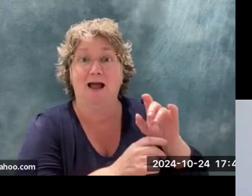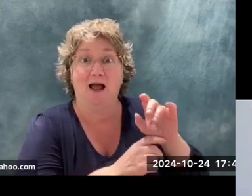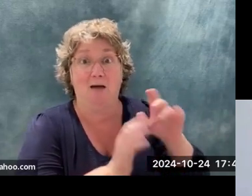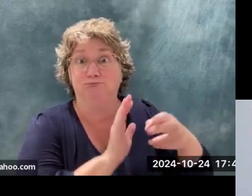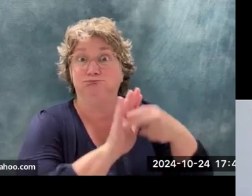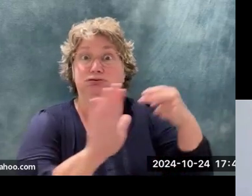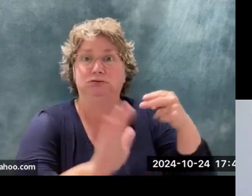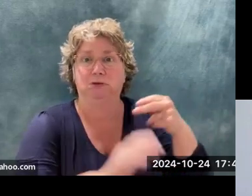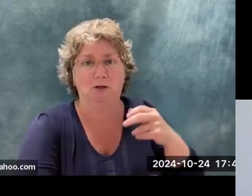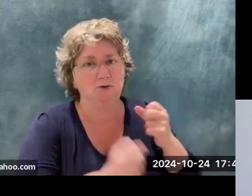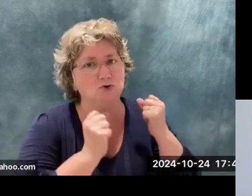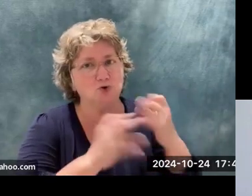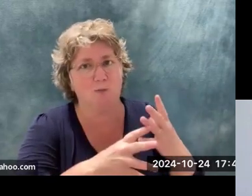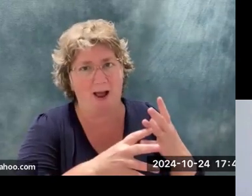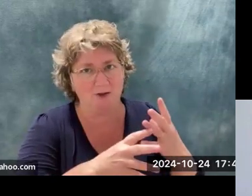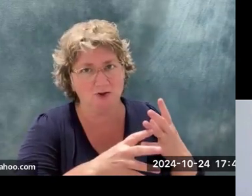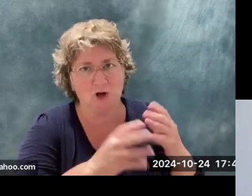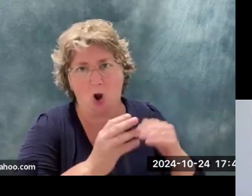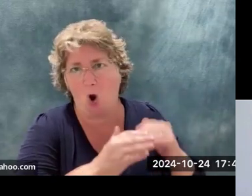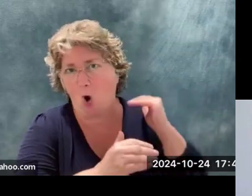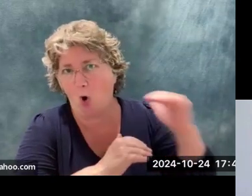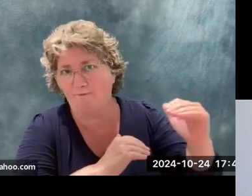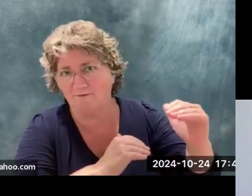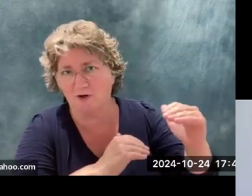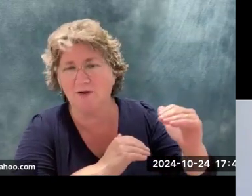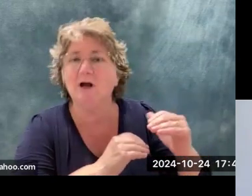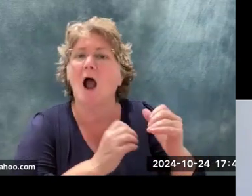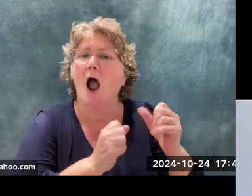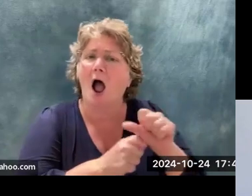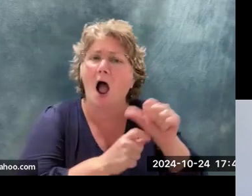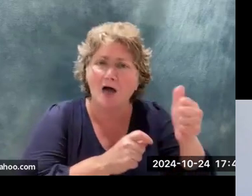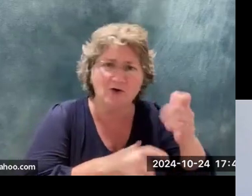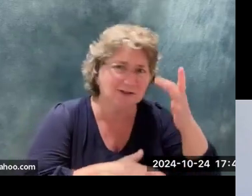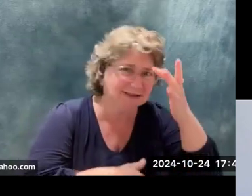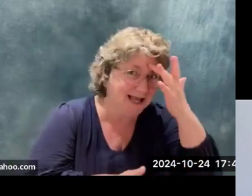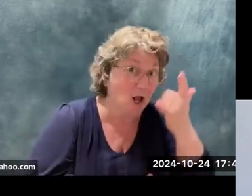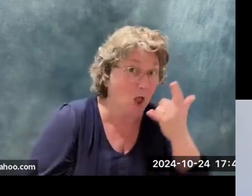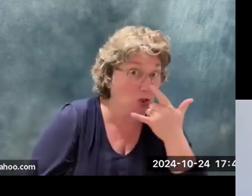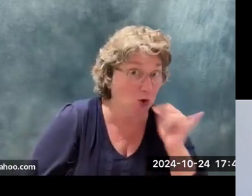a sore throat, but they are not streptococcus. So what's helpful is to go to your healthcare